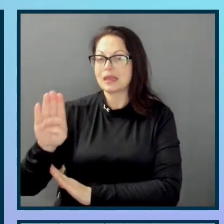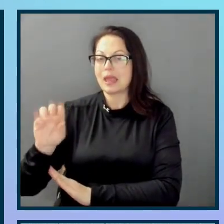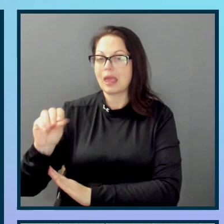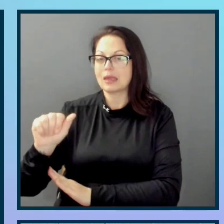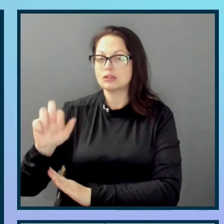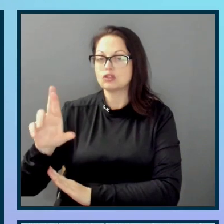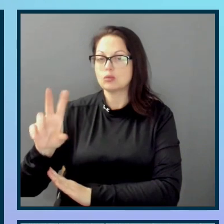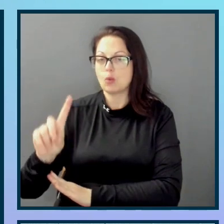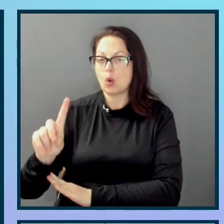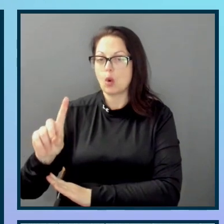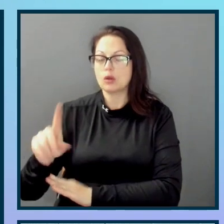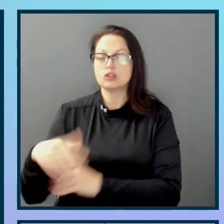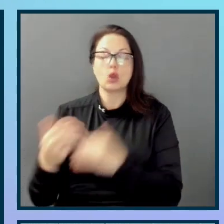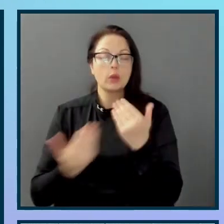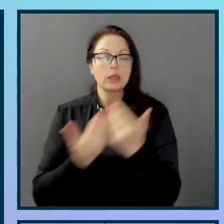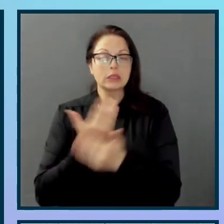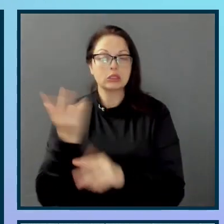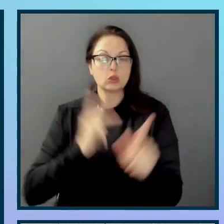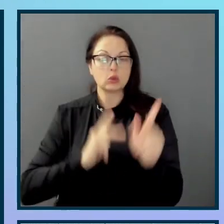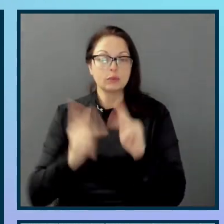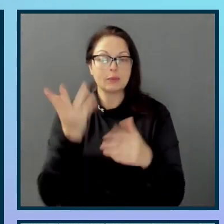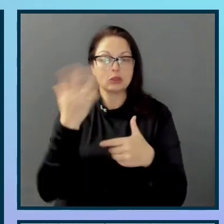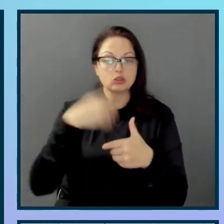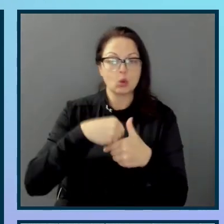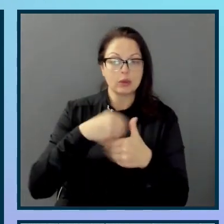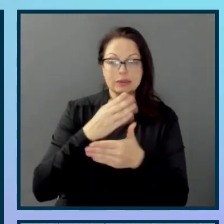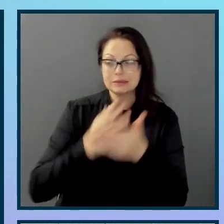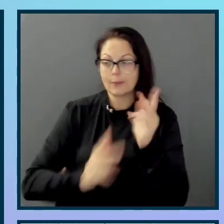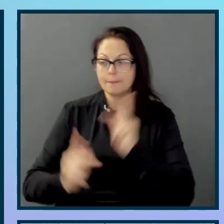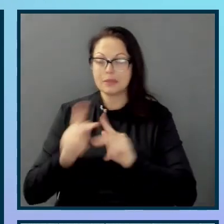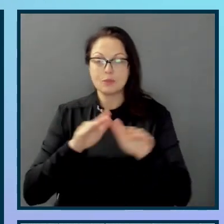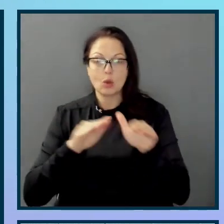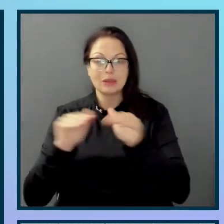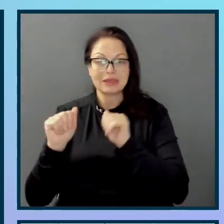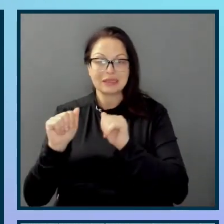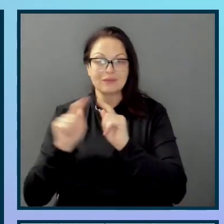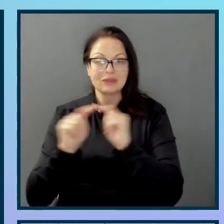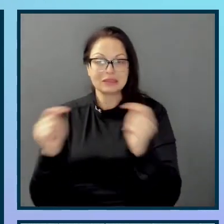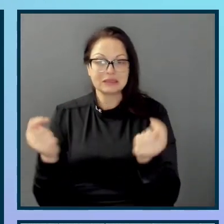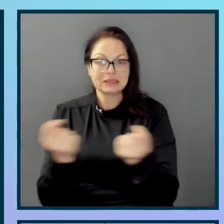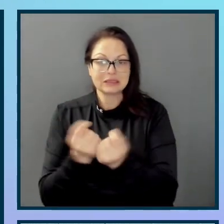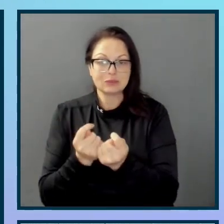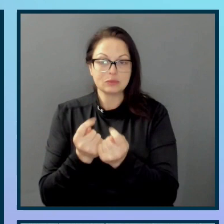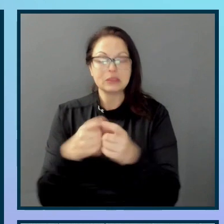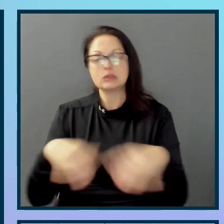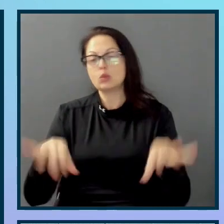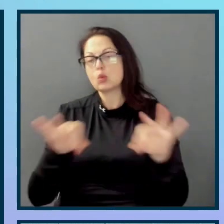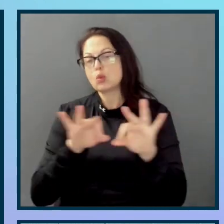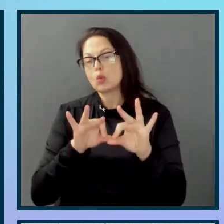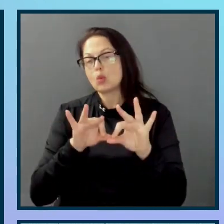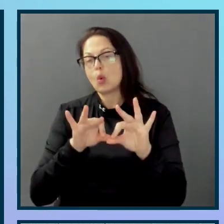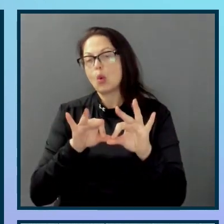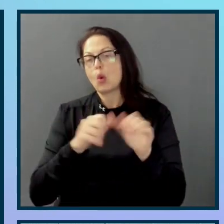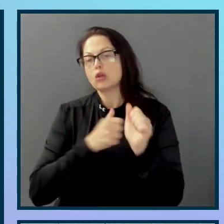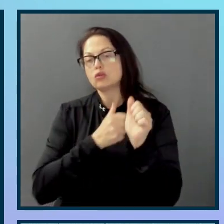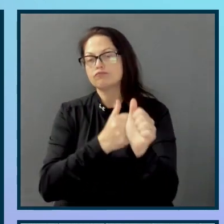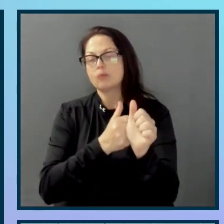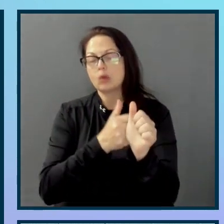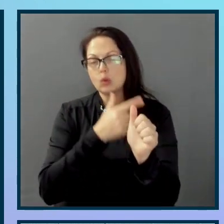new people coming in, some people leaving teams. You know, it's really important to track at the individual level, who's been trained in accessibility.